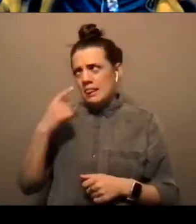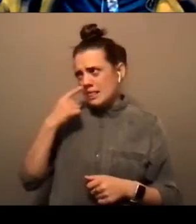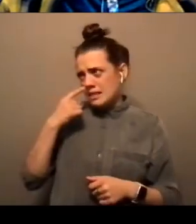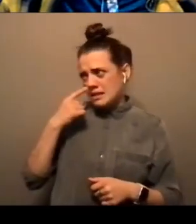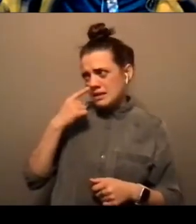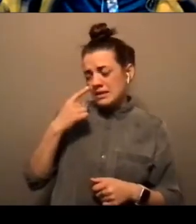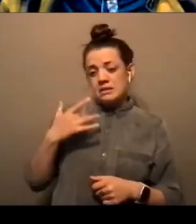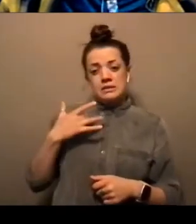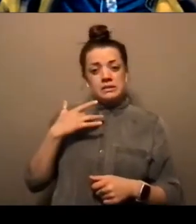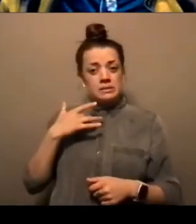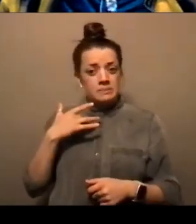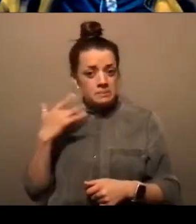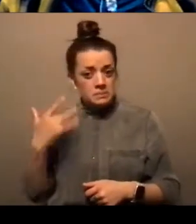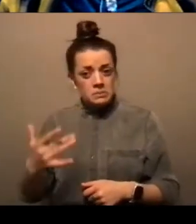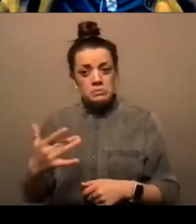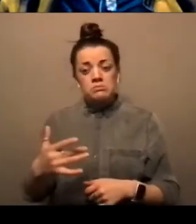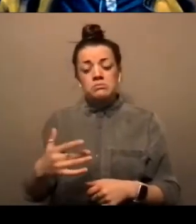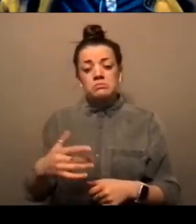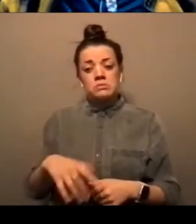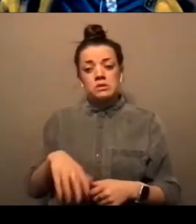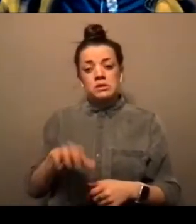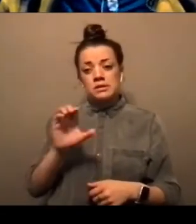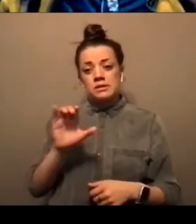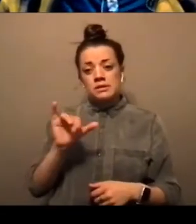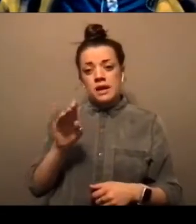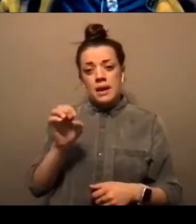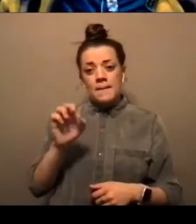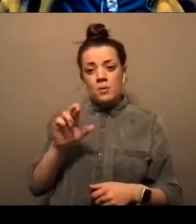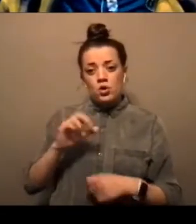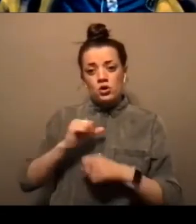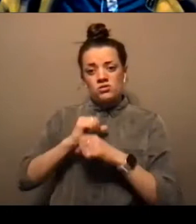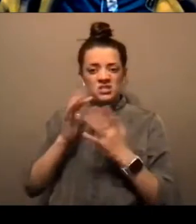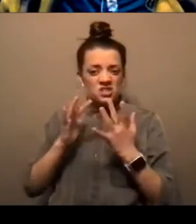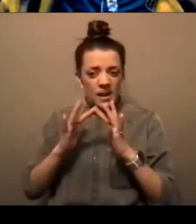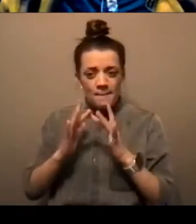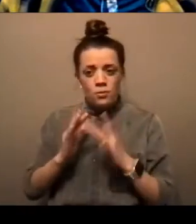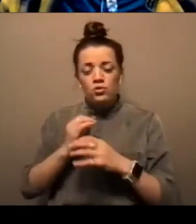is that it is more secure to have them stored on your device